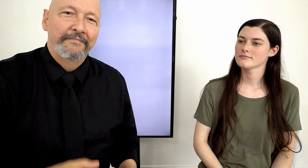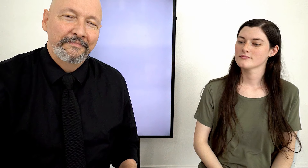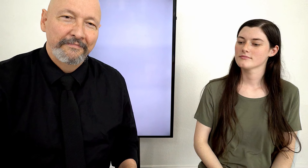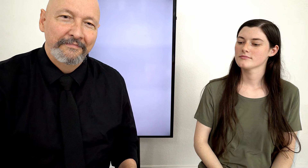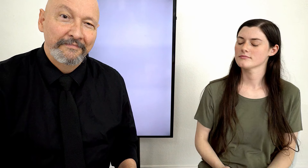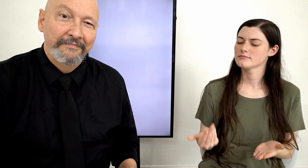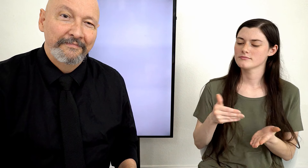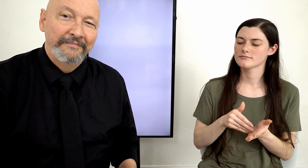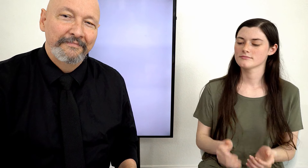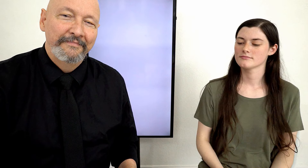sandwich